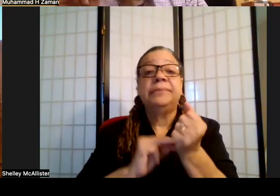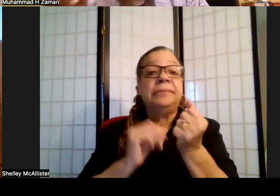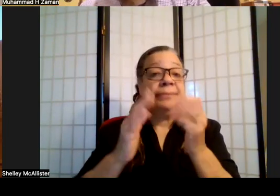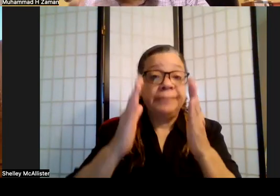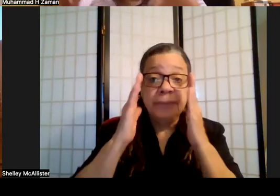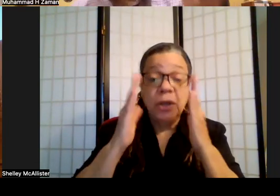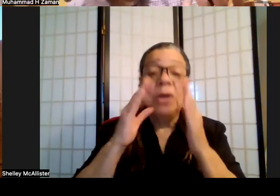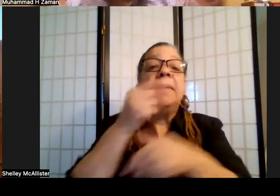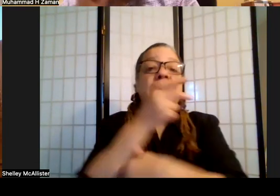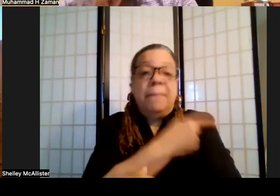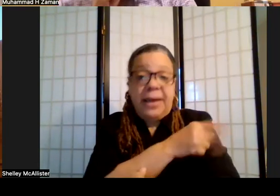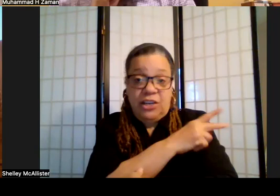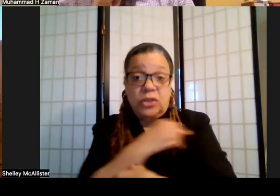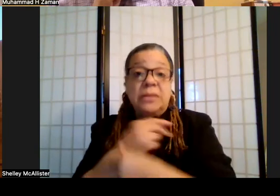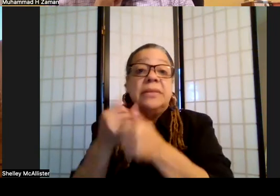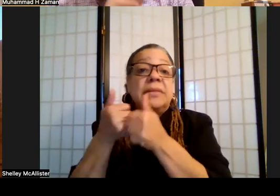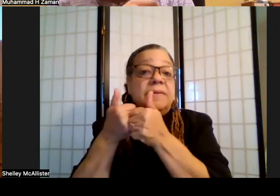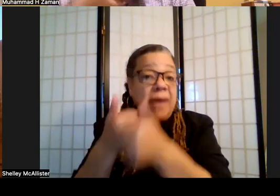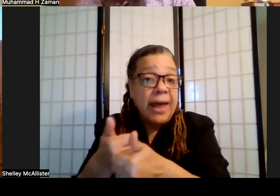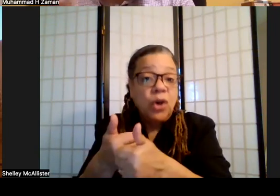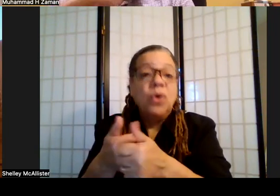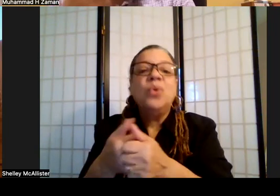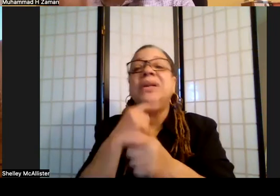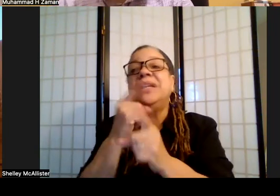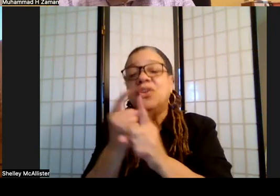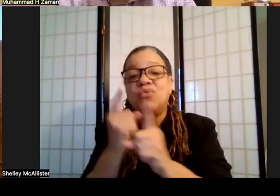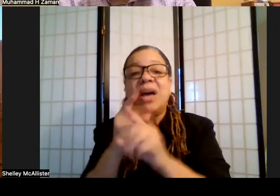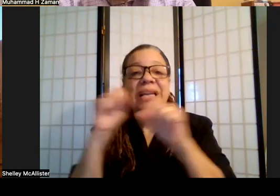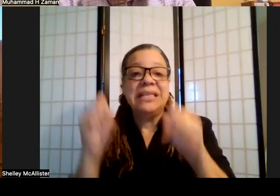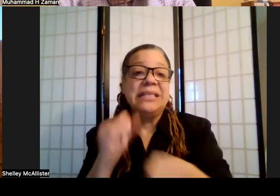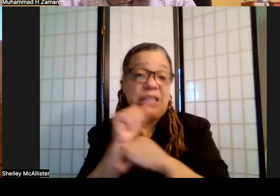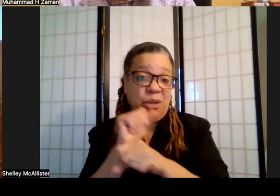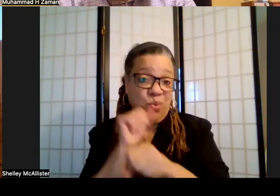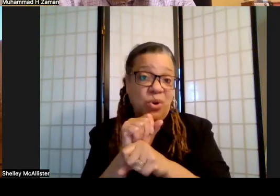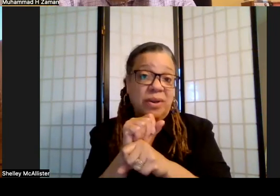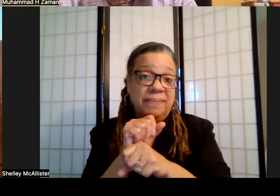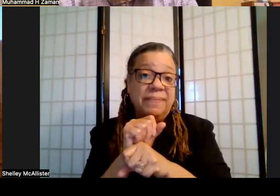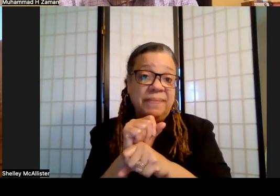we need the regulatory system to work, and, and, really, it's, it's a, it's in somebody--